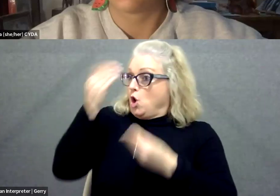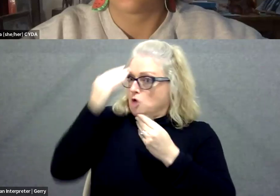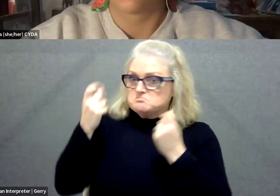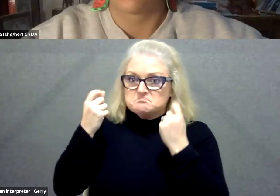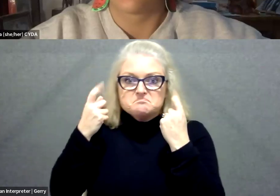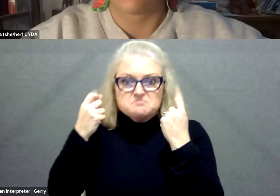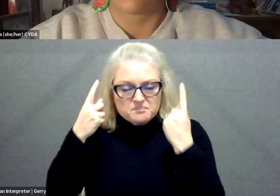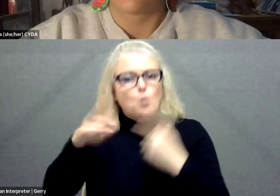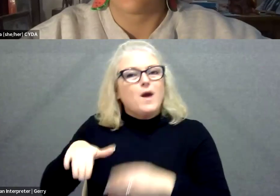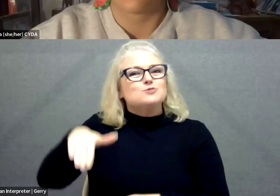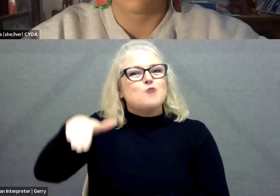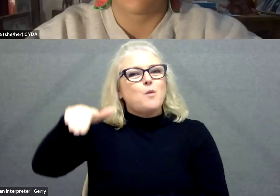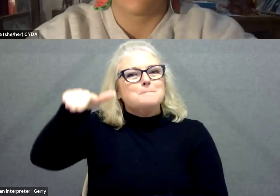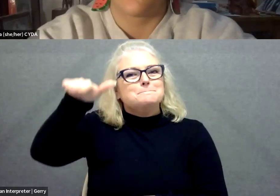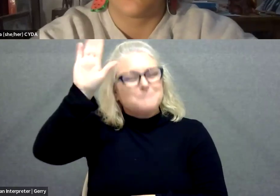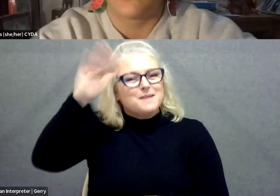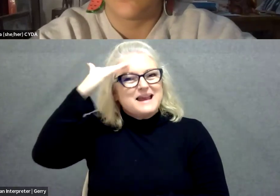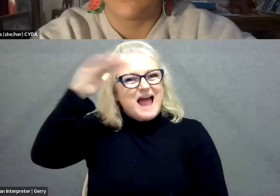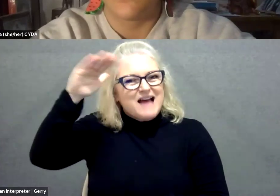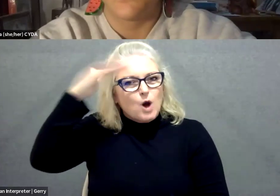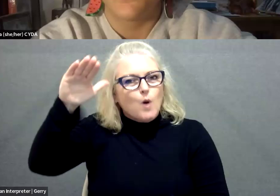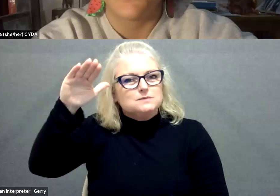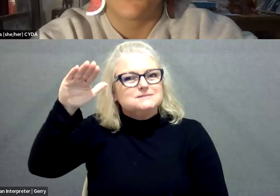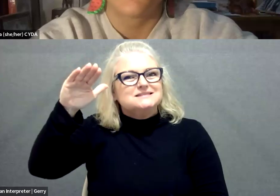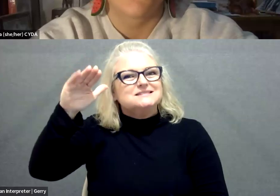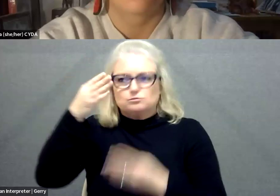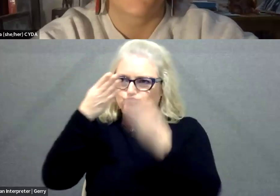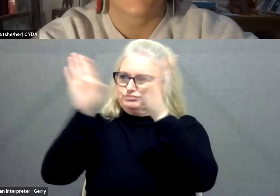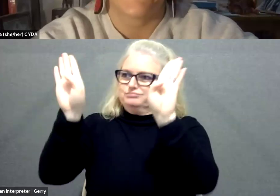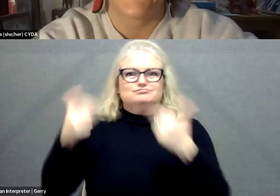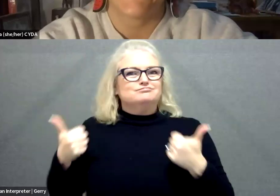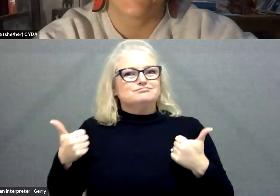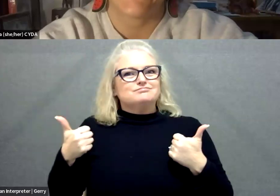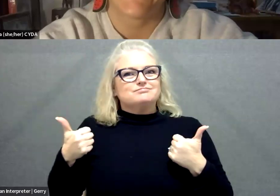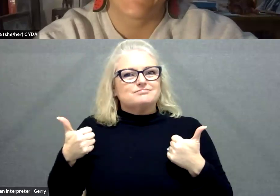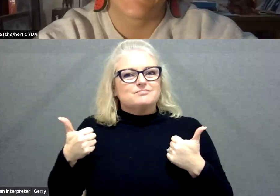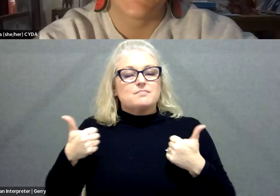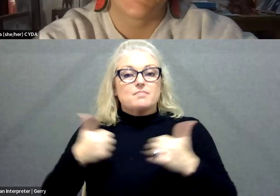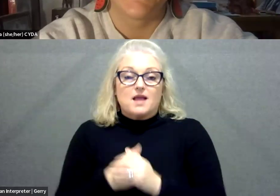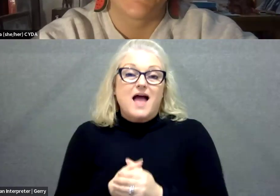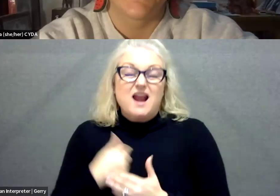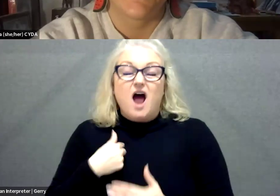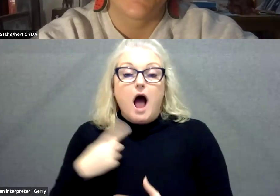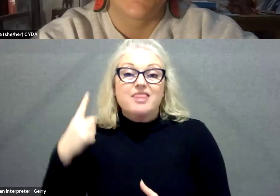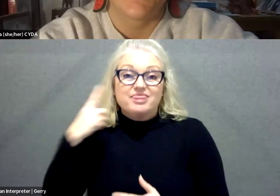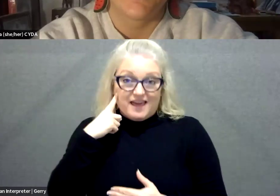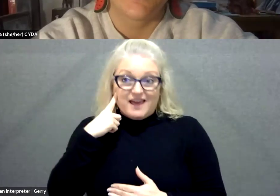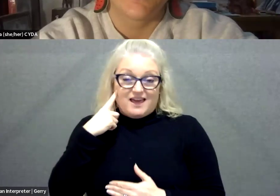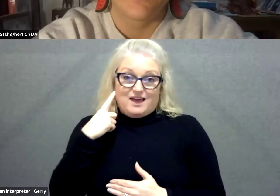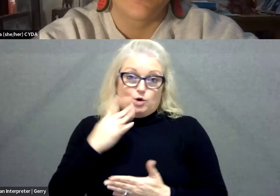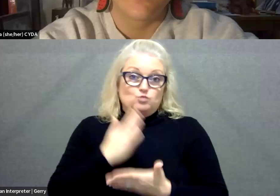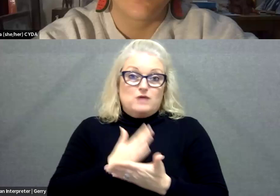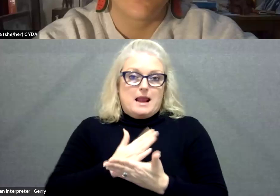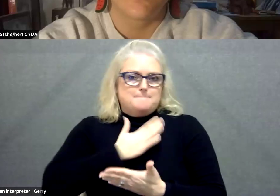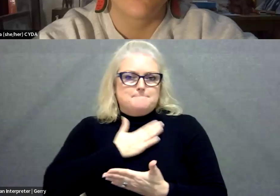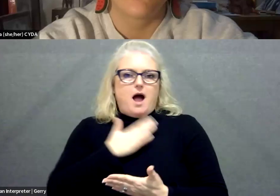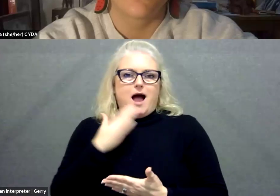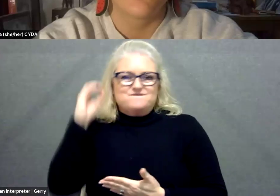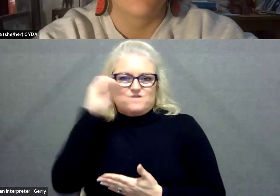helps contribute to a more inclusive world in general. I also think that everyone benefits from